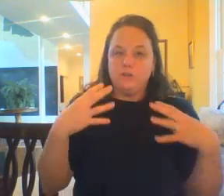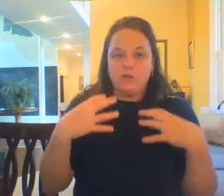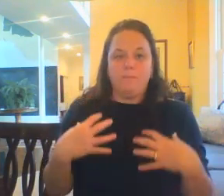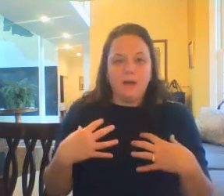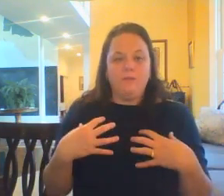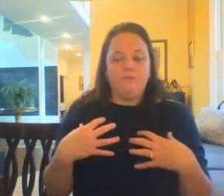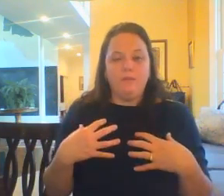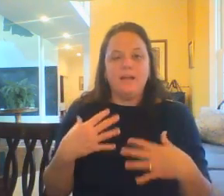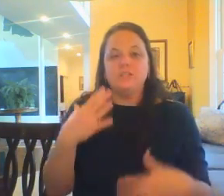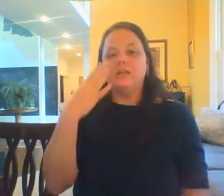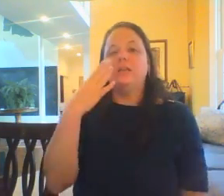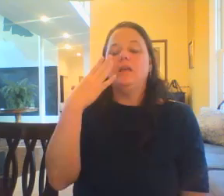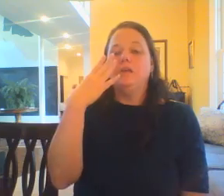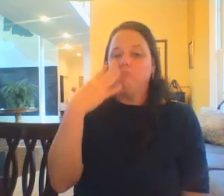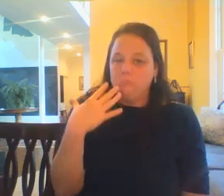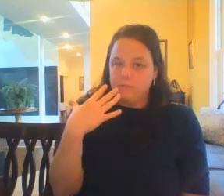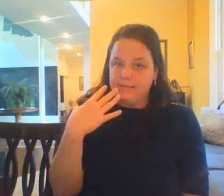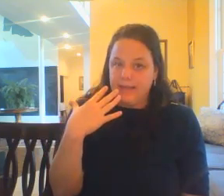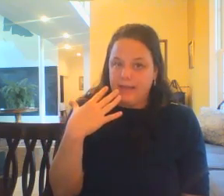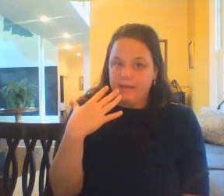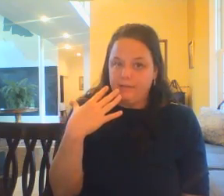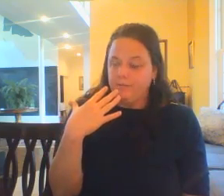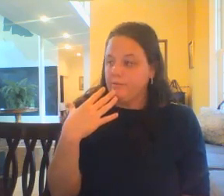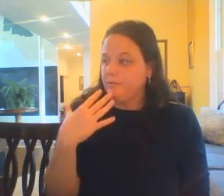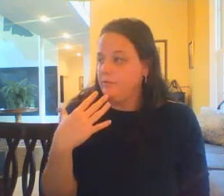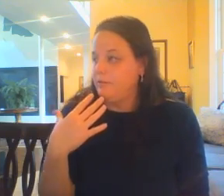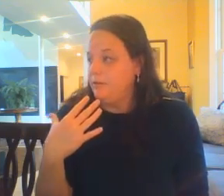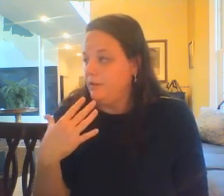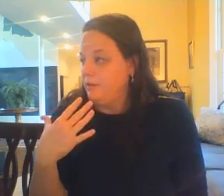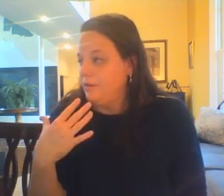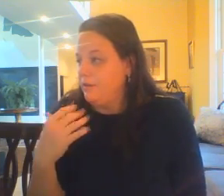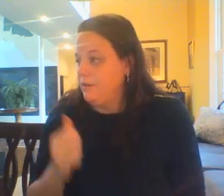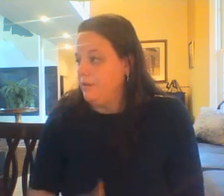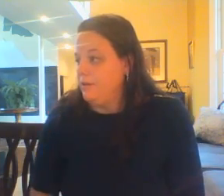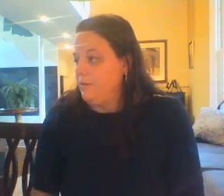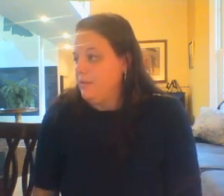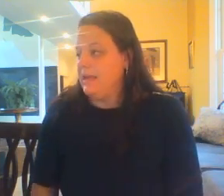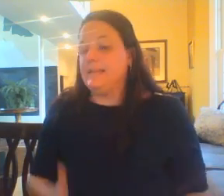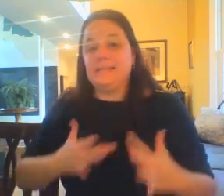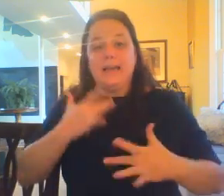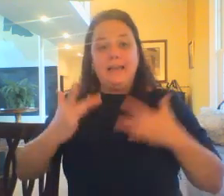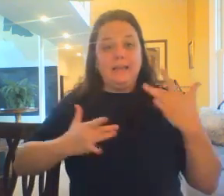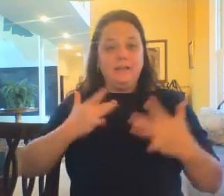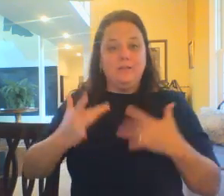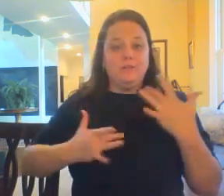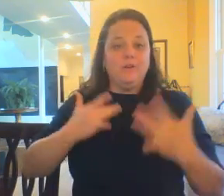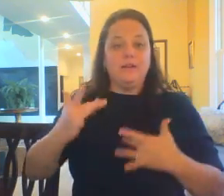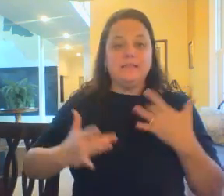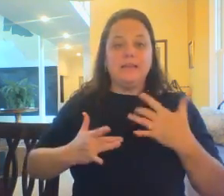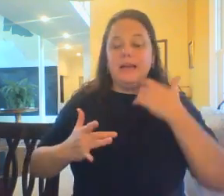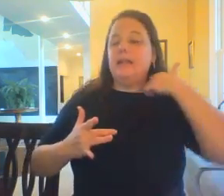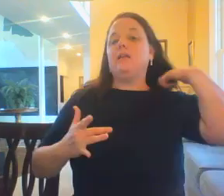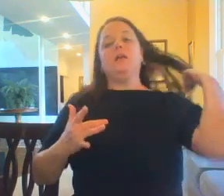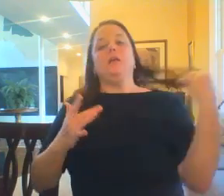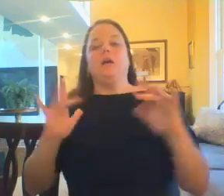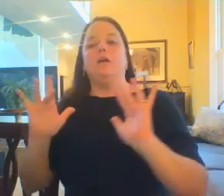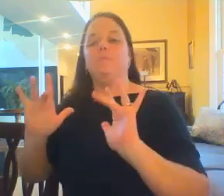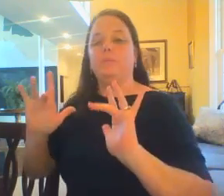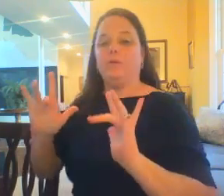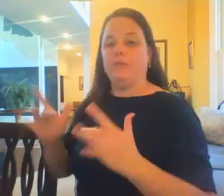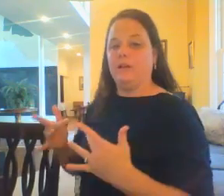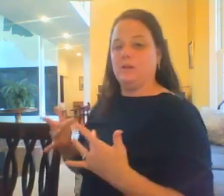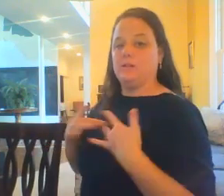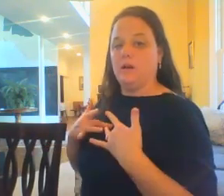your body matches it sad excited more